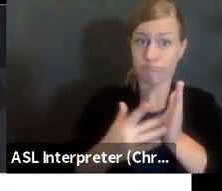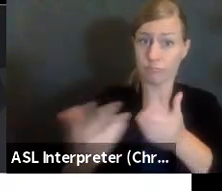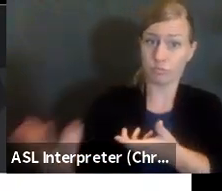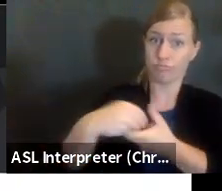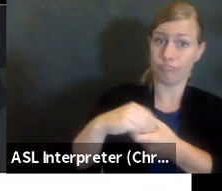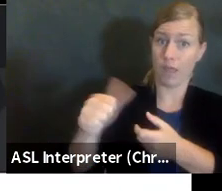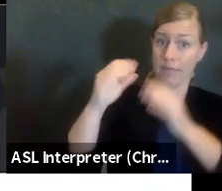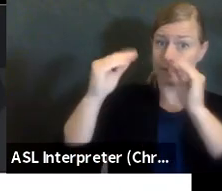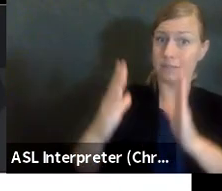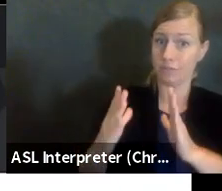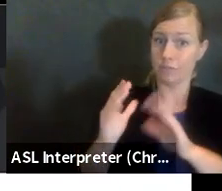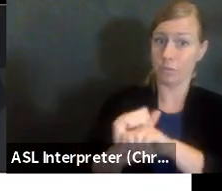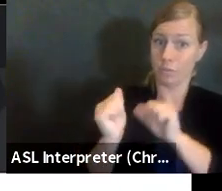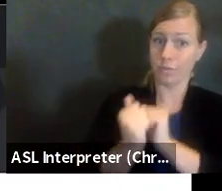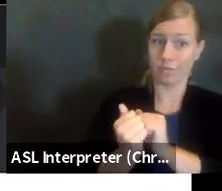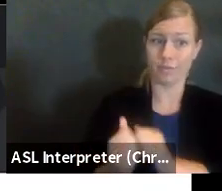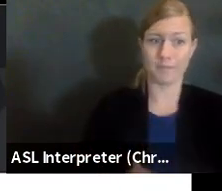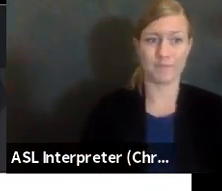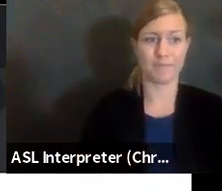ESD 101 - Jeff Crawford: Katherine, my mind right now is